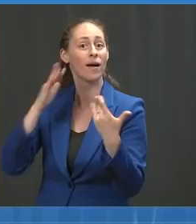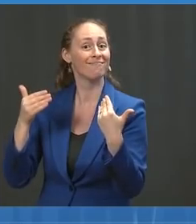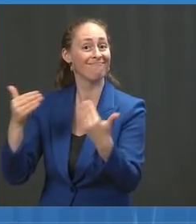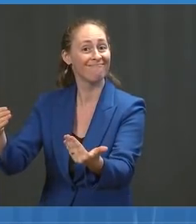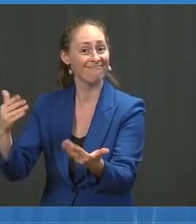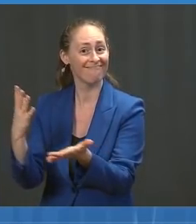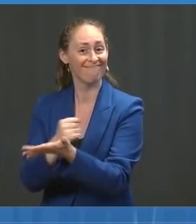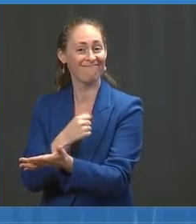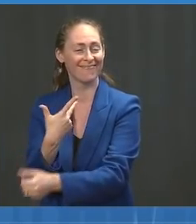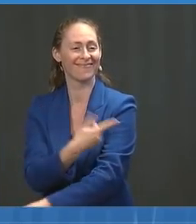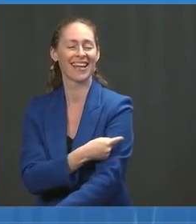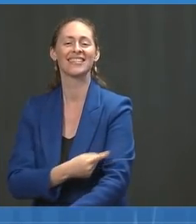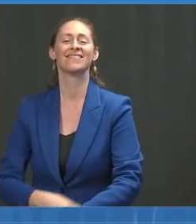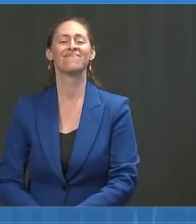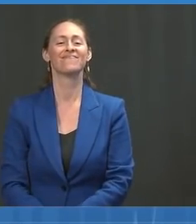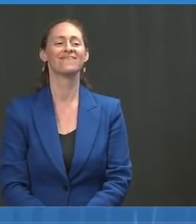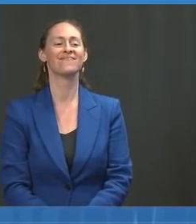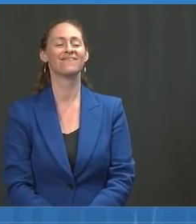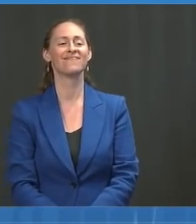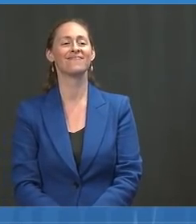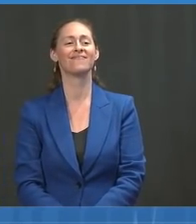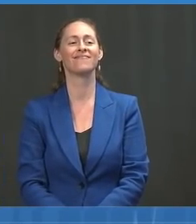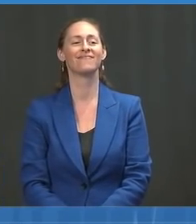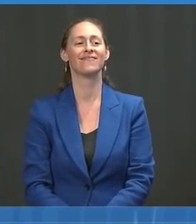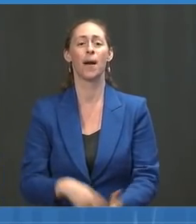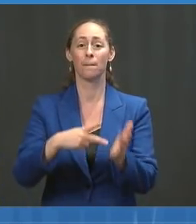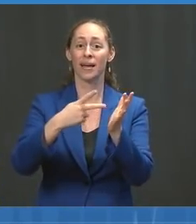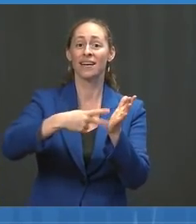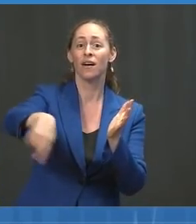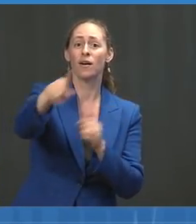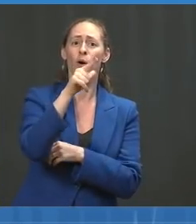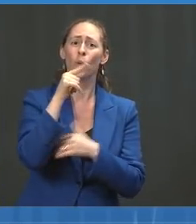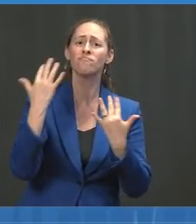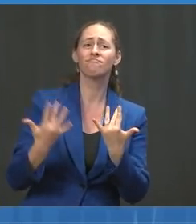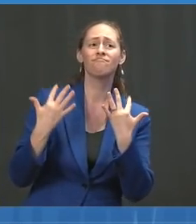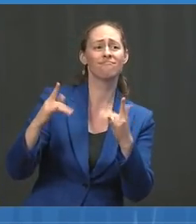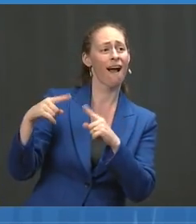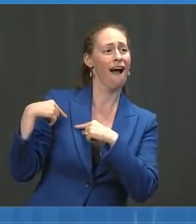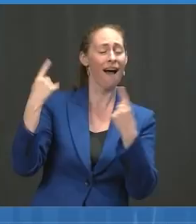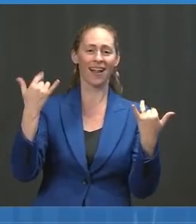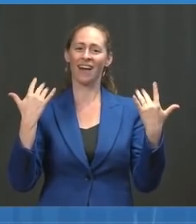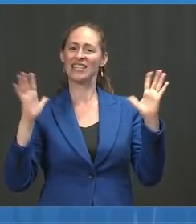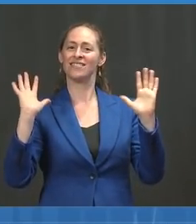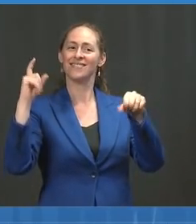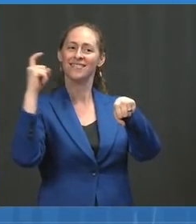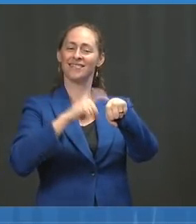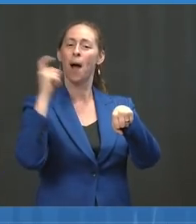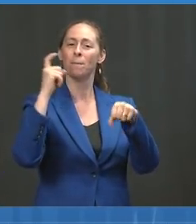For those Americans, the wait is over. Now is the time to join the more than 200 million Americans